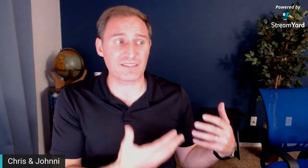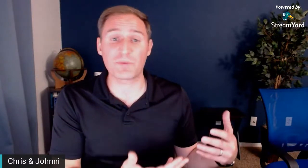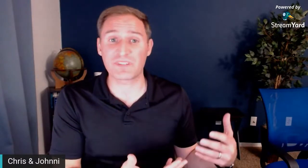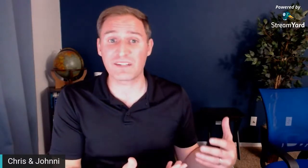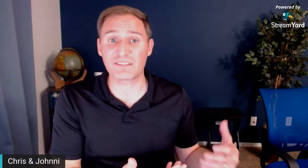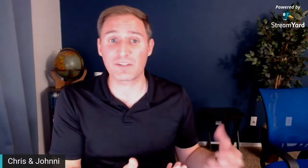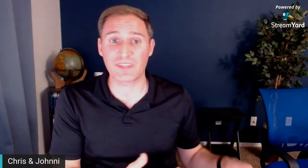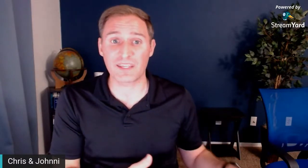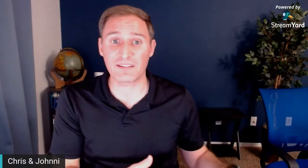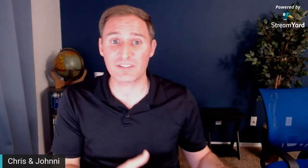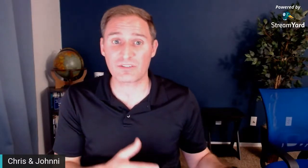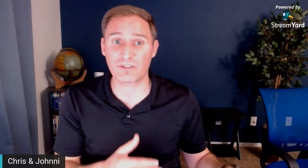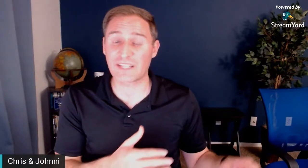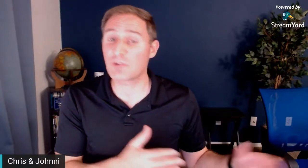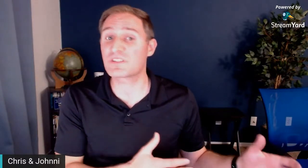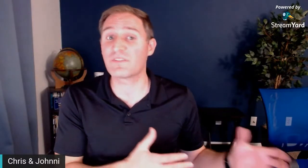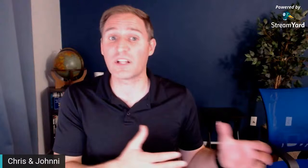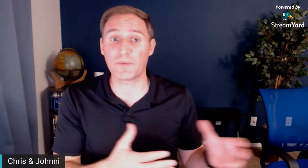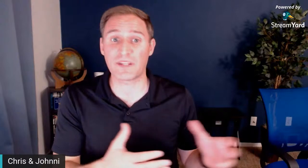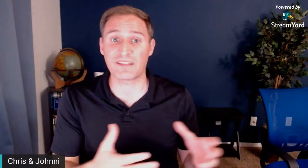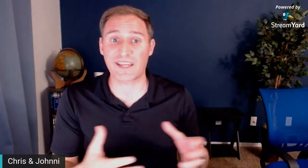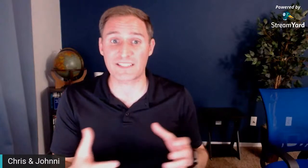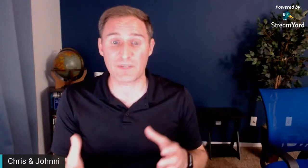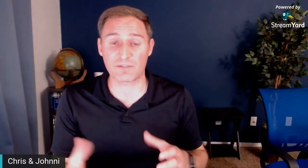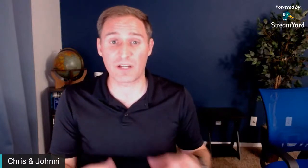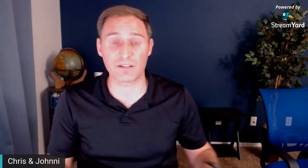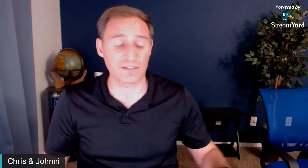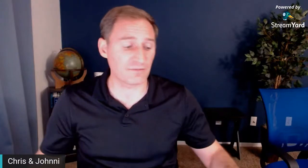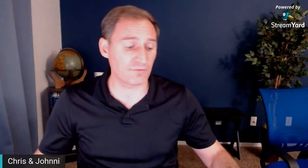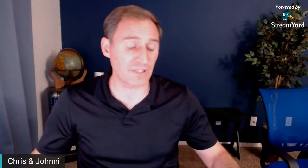simultaneously with english her language development has actually been uh really